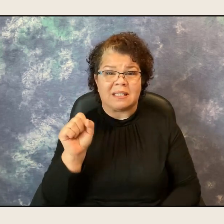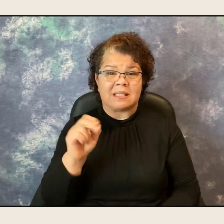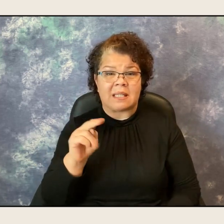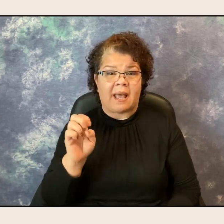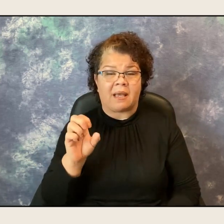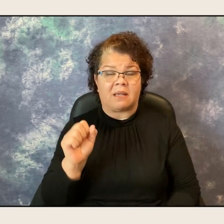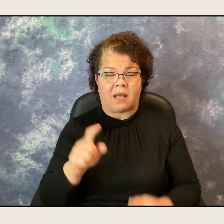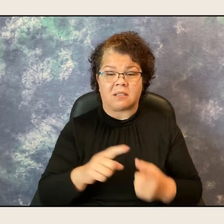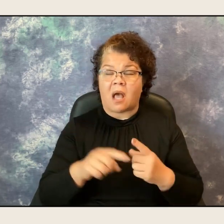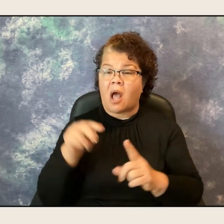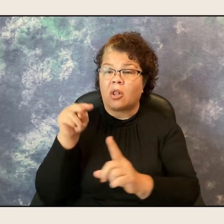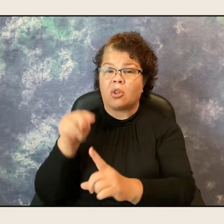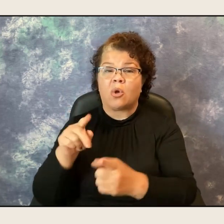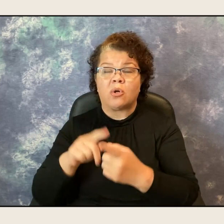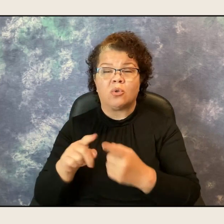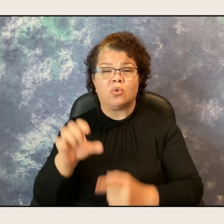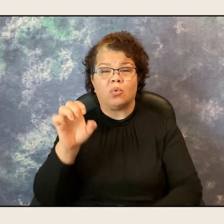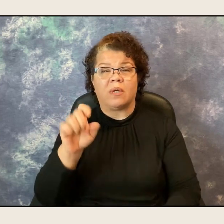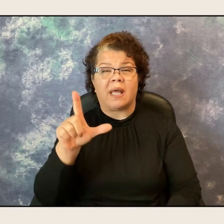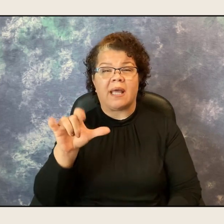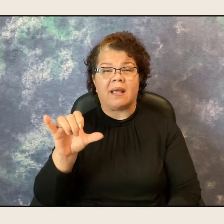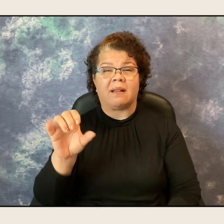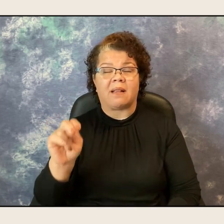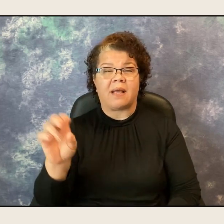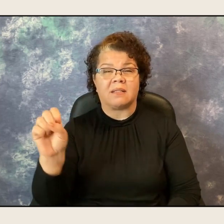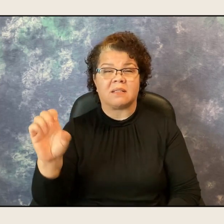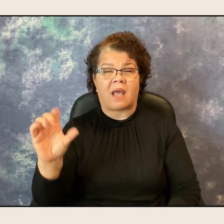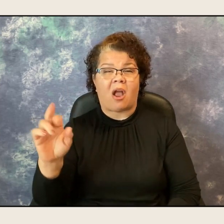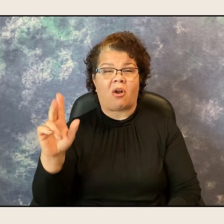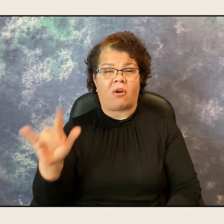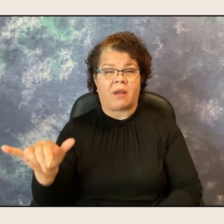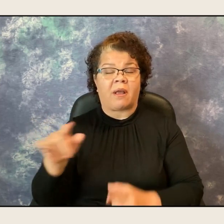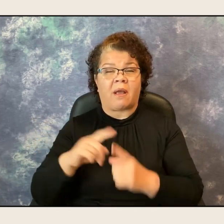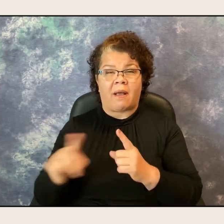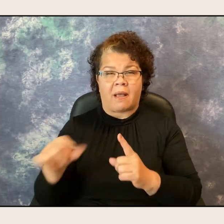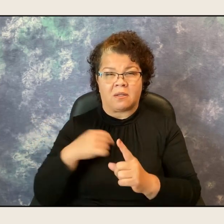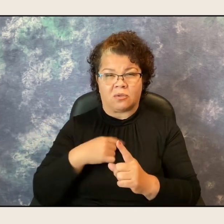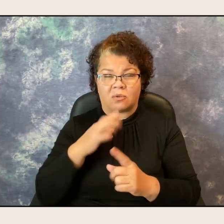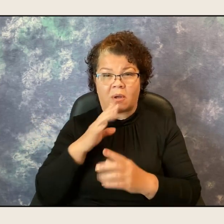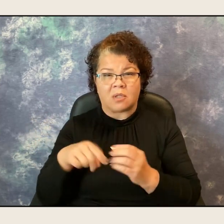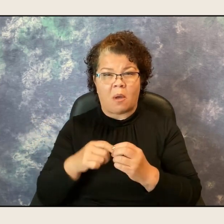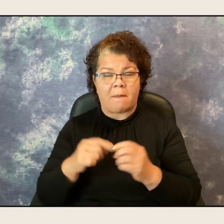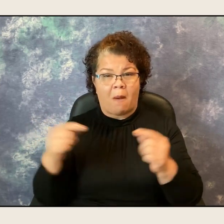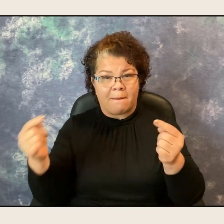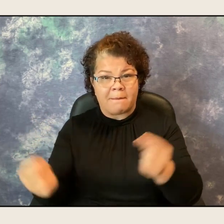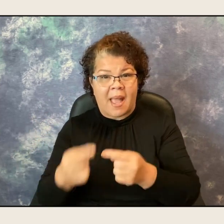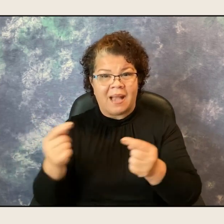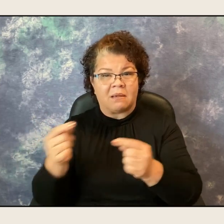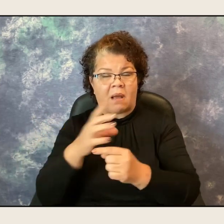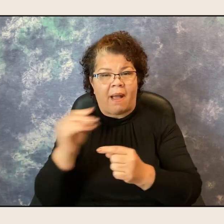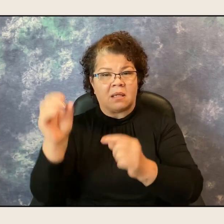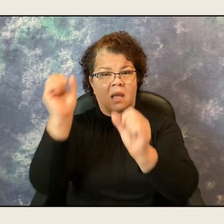who talks about pain and imagination, propensity for pain coordination,